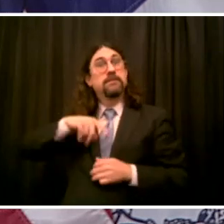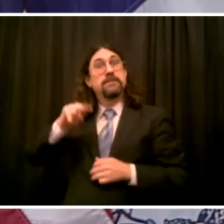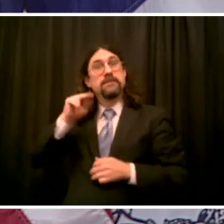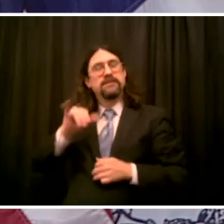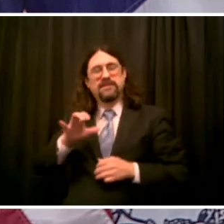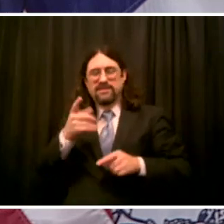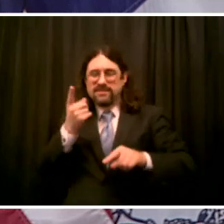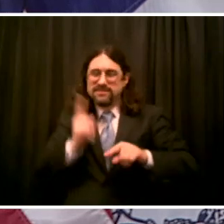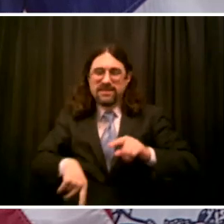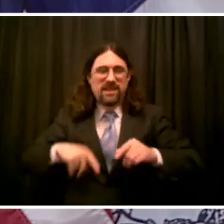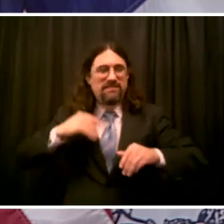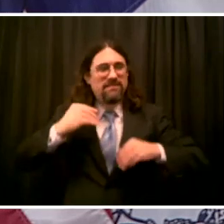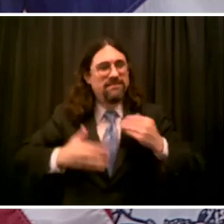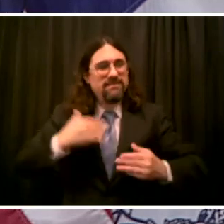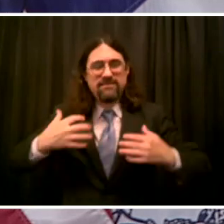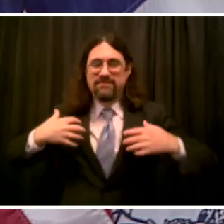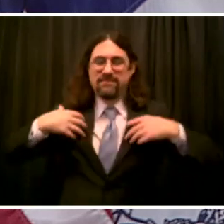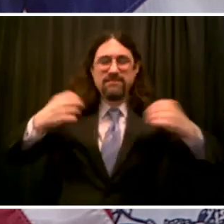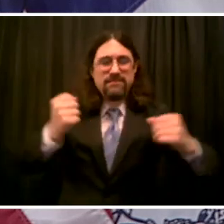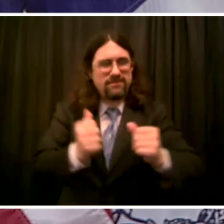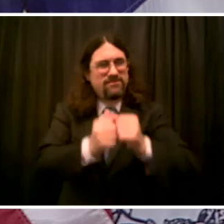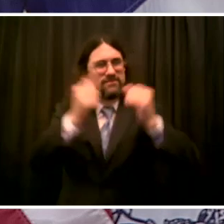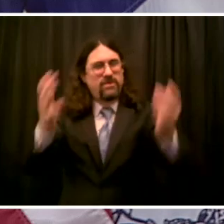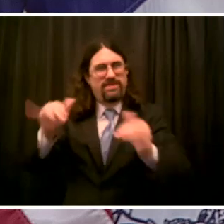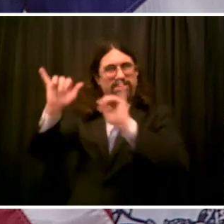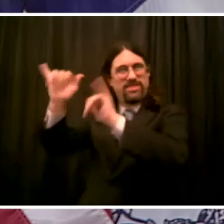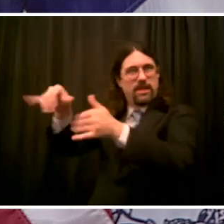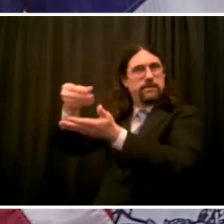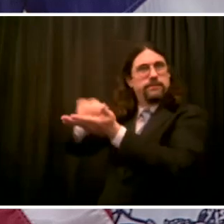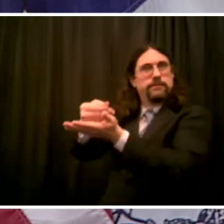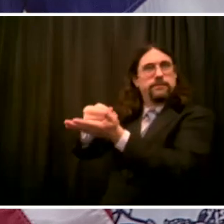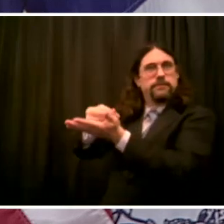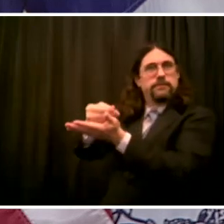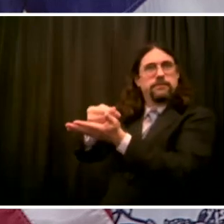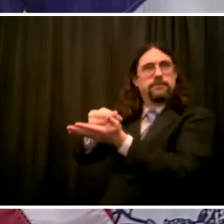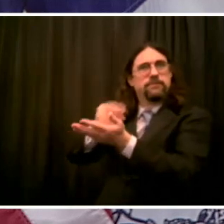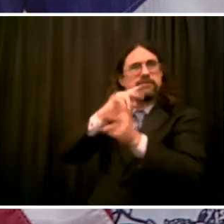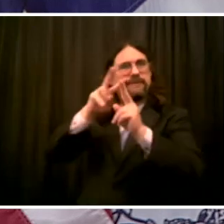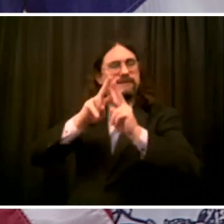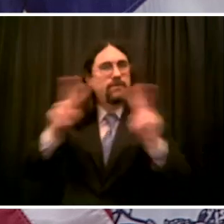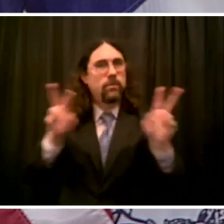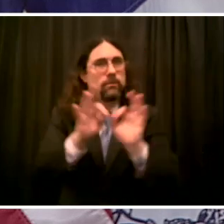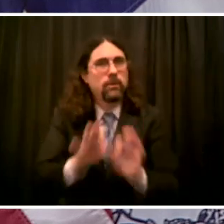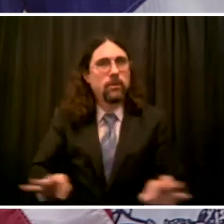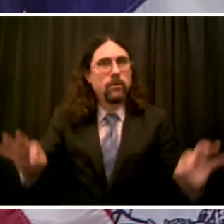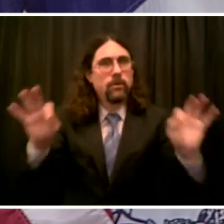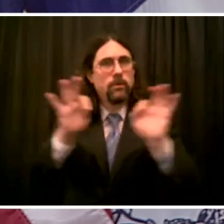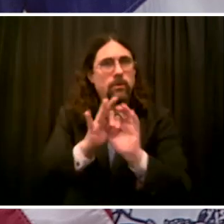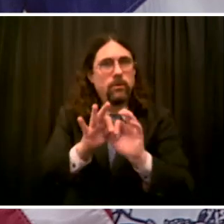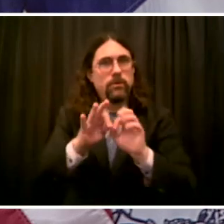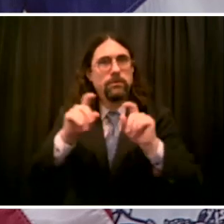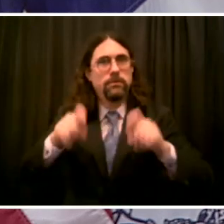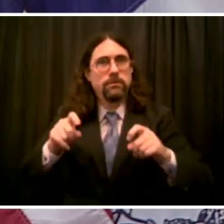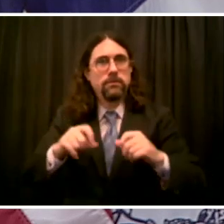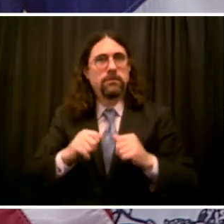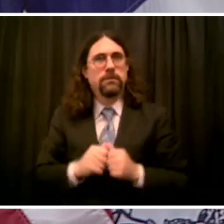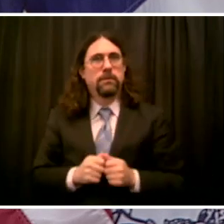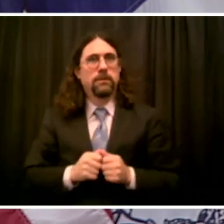GET BACK ON OUR FEET WITHOUT THAT STIMULUS. THEHI T THIS ITCY HAS TAKEN IS